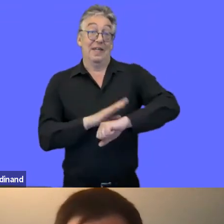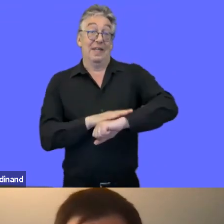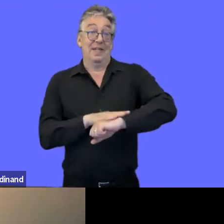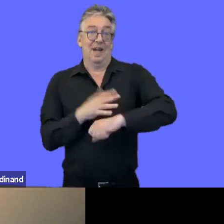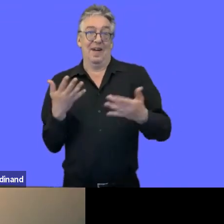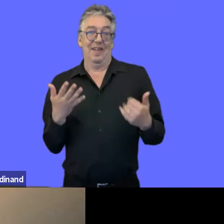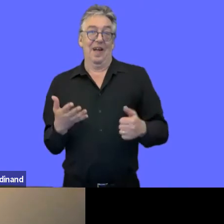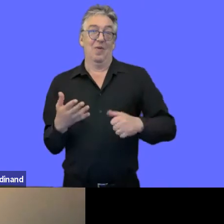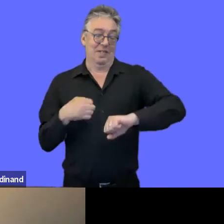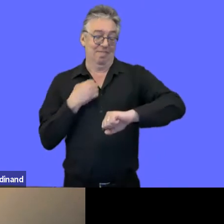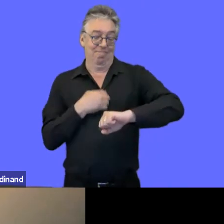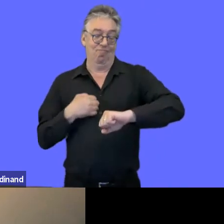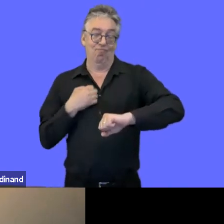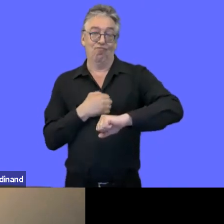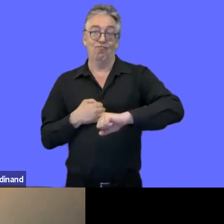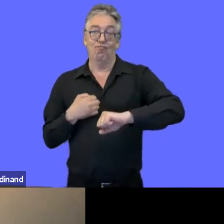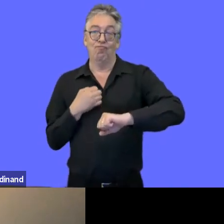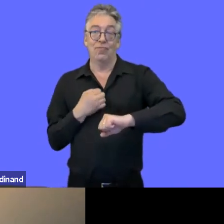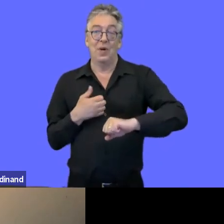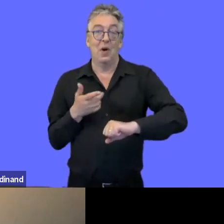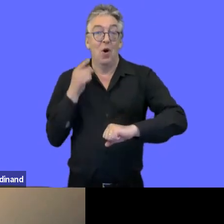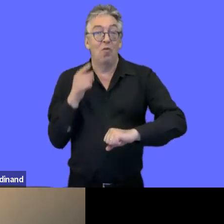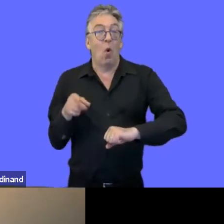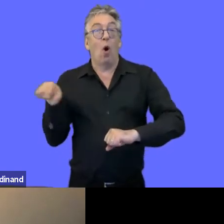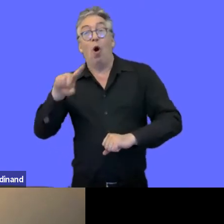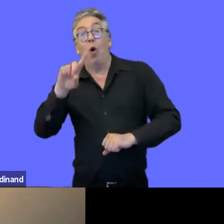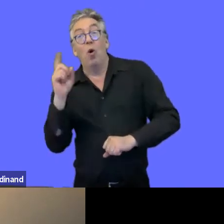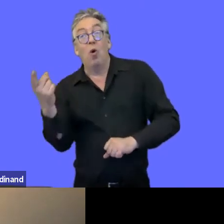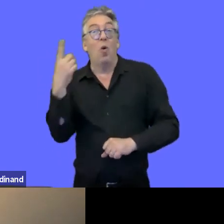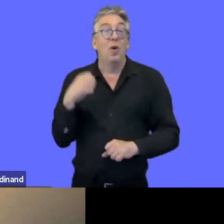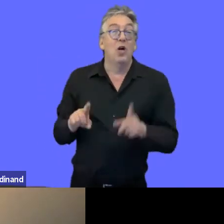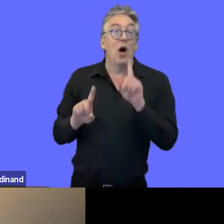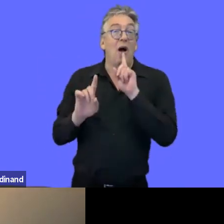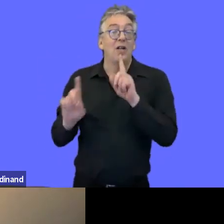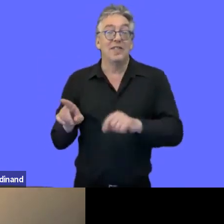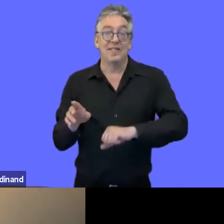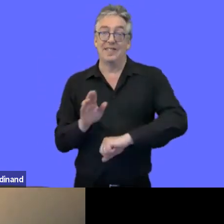to organize questions and answers from speakers